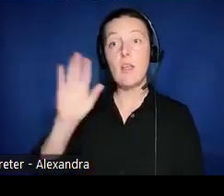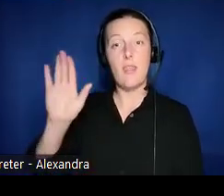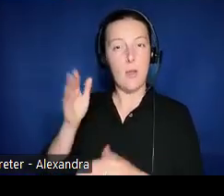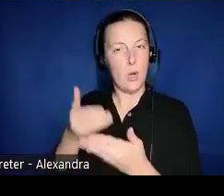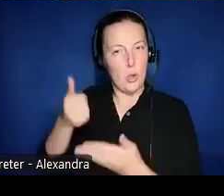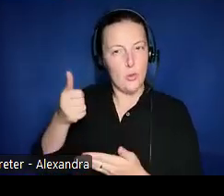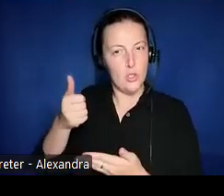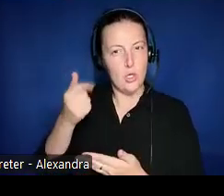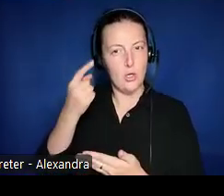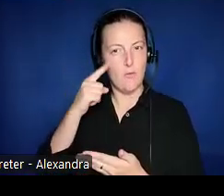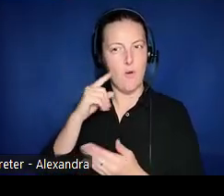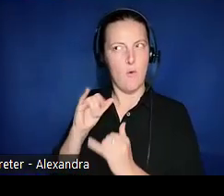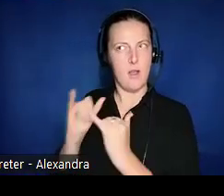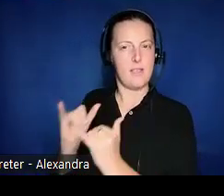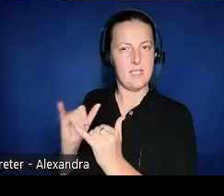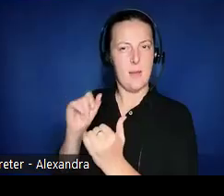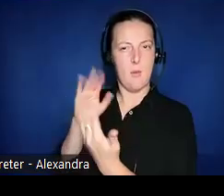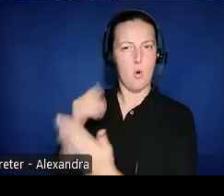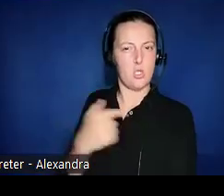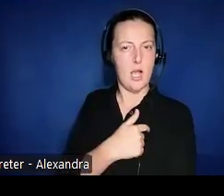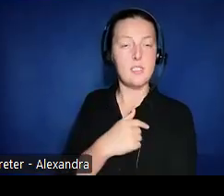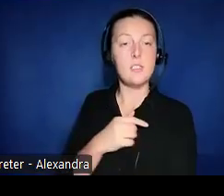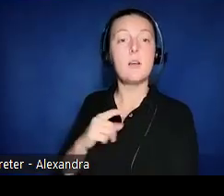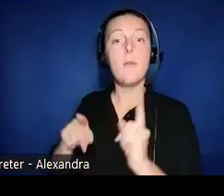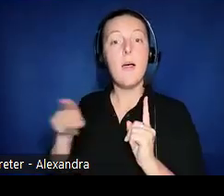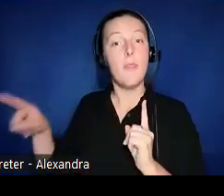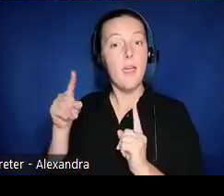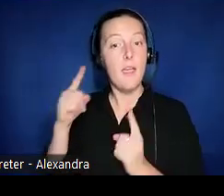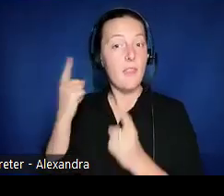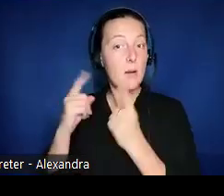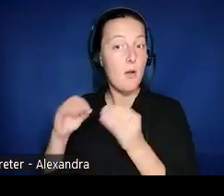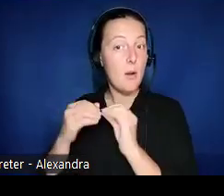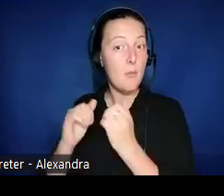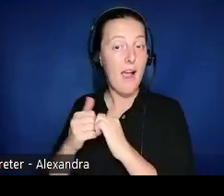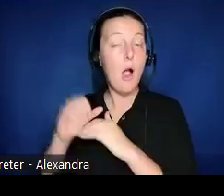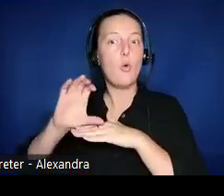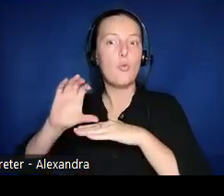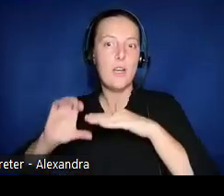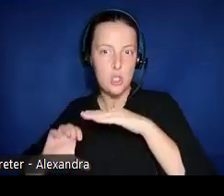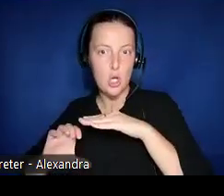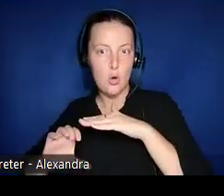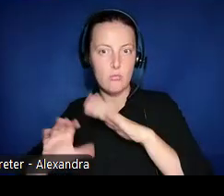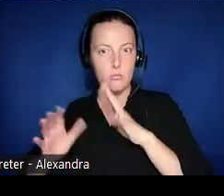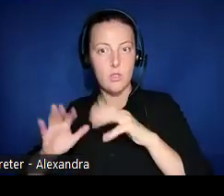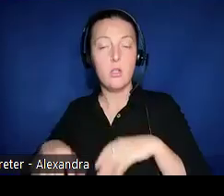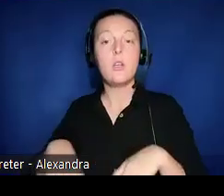thought about numbers as being uh ratios of one another. So uh the ratio three-fifths is special